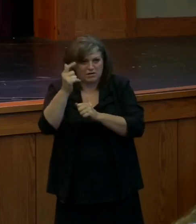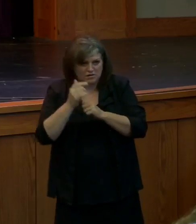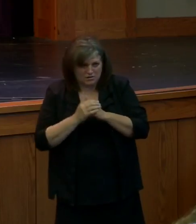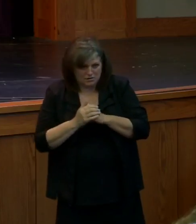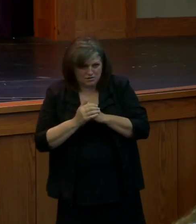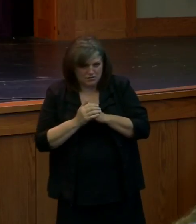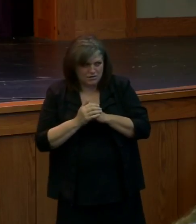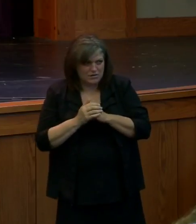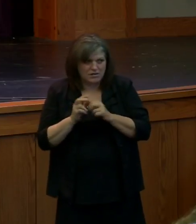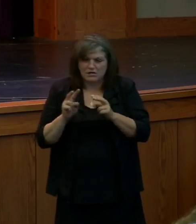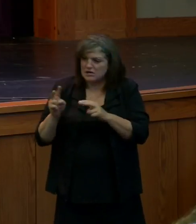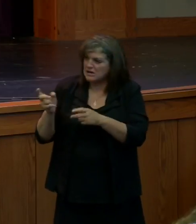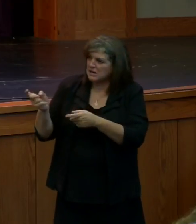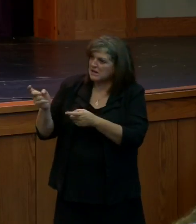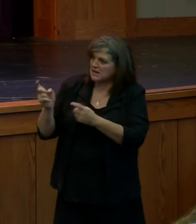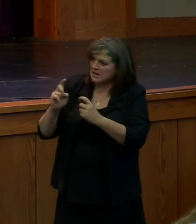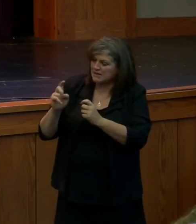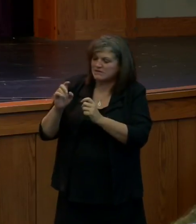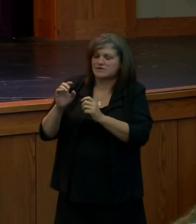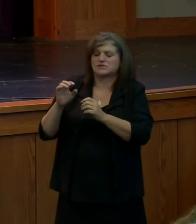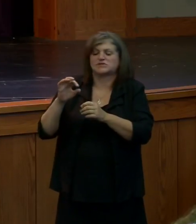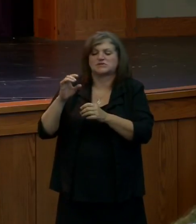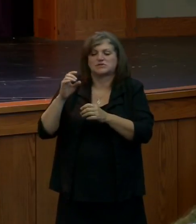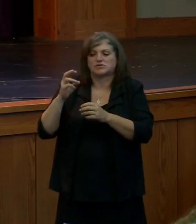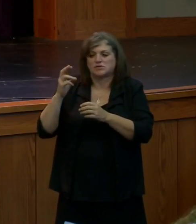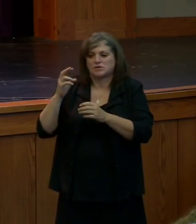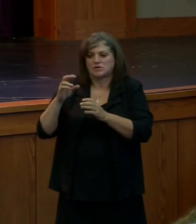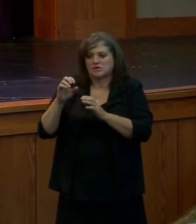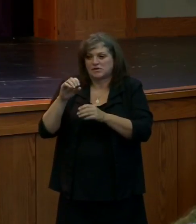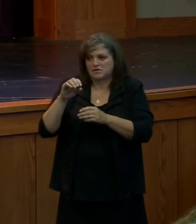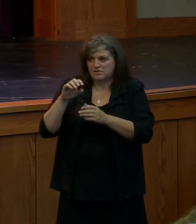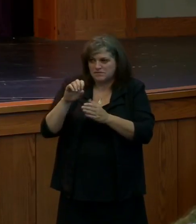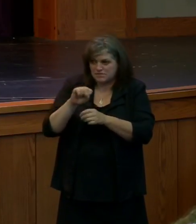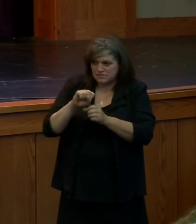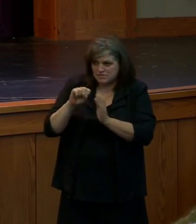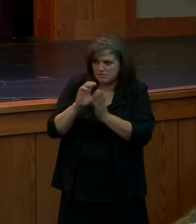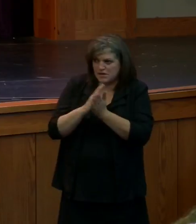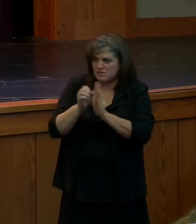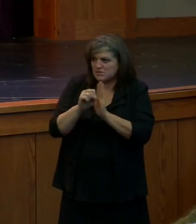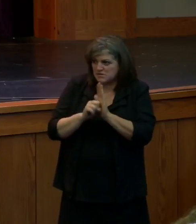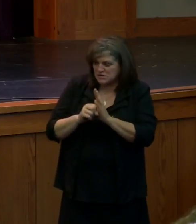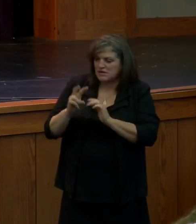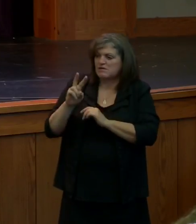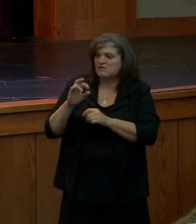SO LET'S GIVE US THE STATEHOOD VOTE BY ALL MEANS. WE WILL ACT IT IN NOVEMBER.